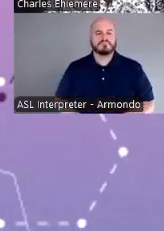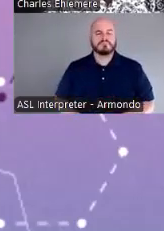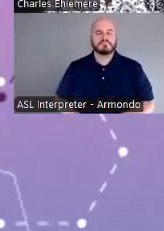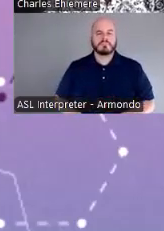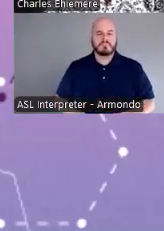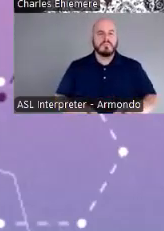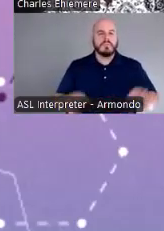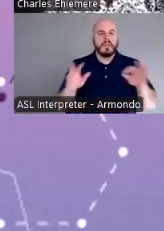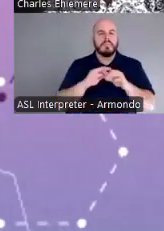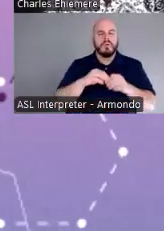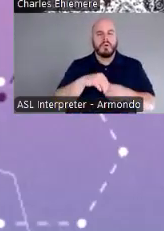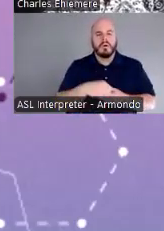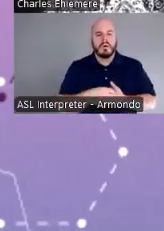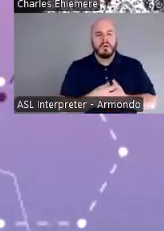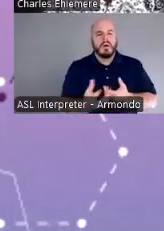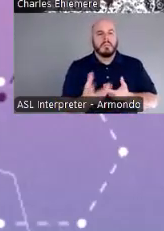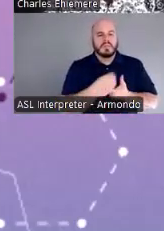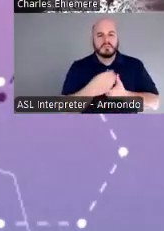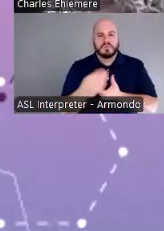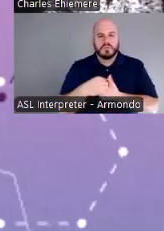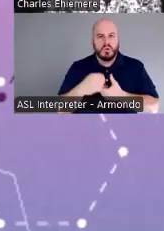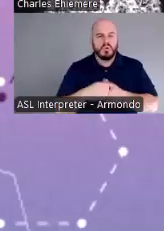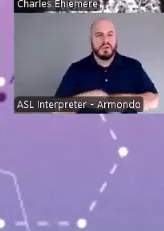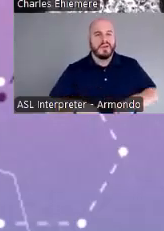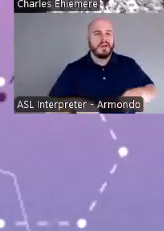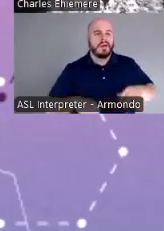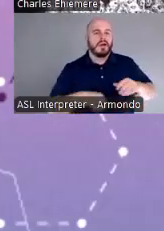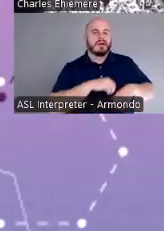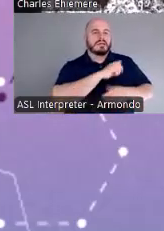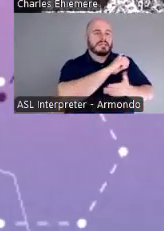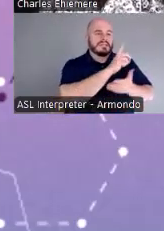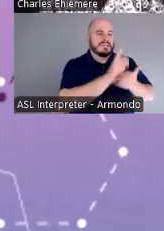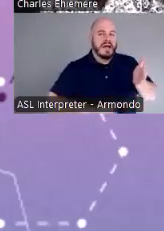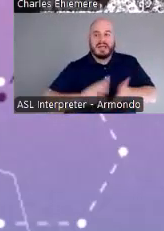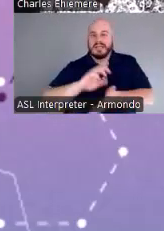So it was participatory. It was co-designed with the women, the caregivers, and the health workers.